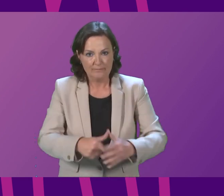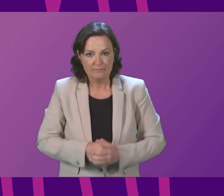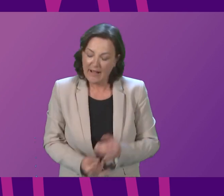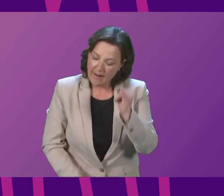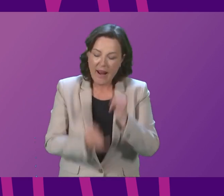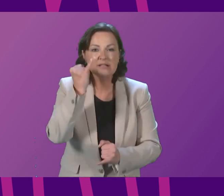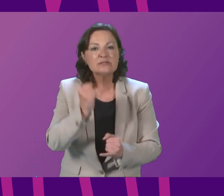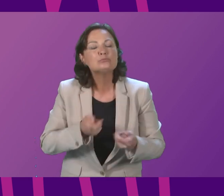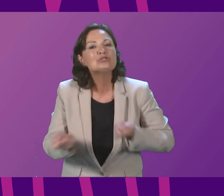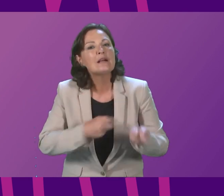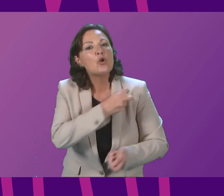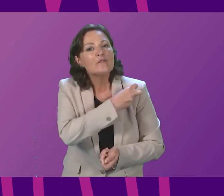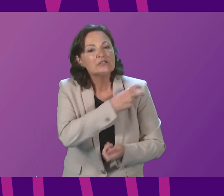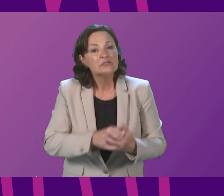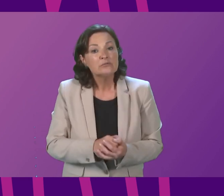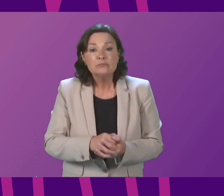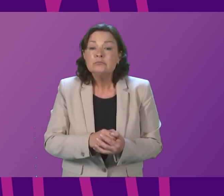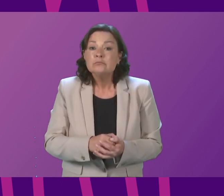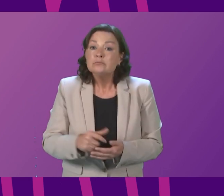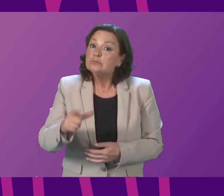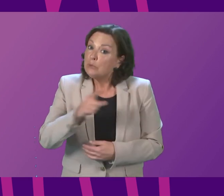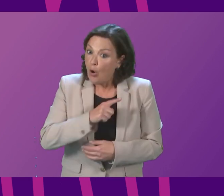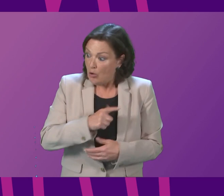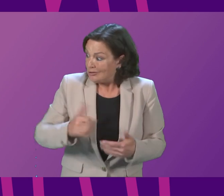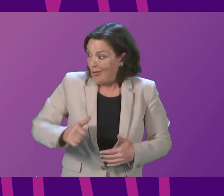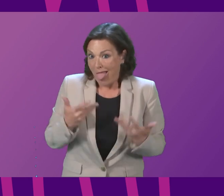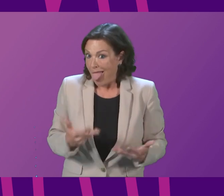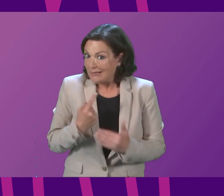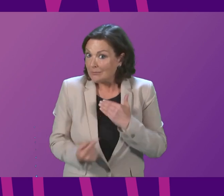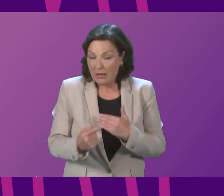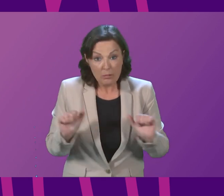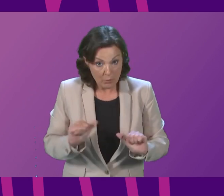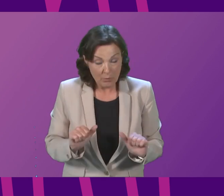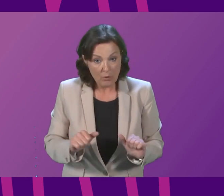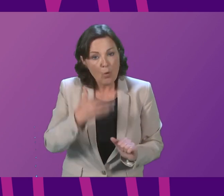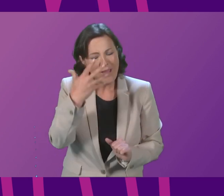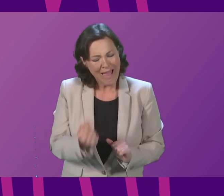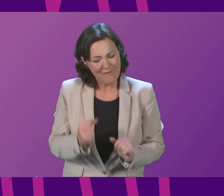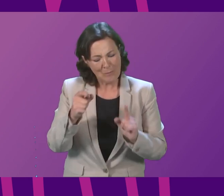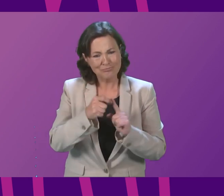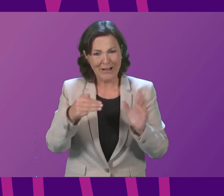Lastly, because we are not independent, we currently have a Prime Minister whom even